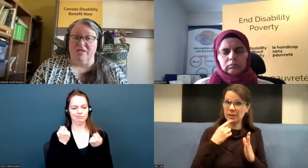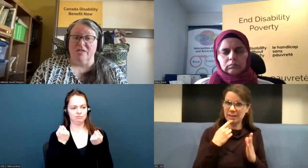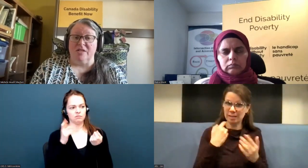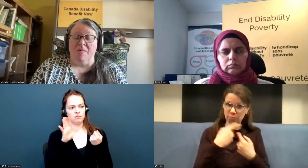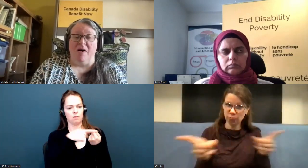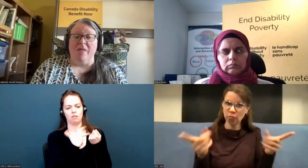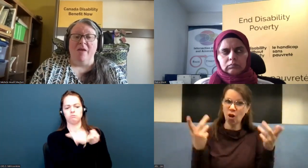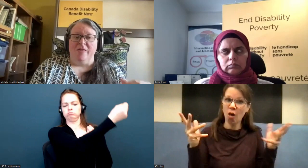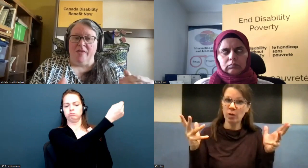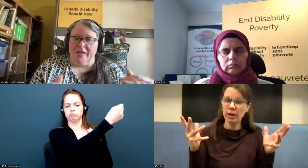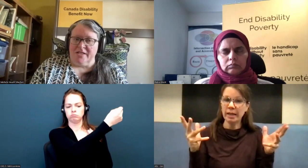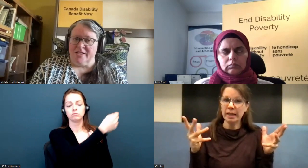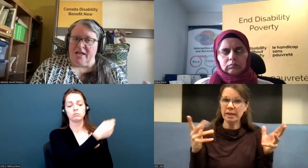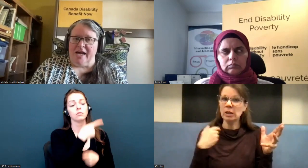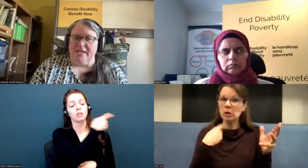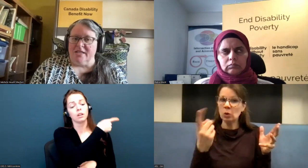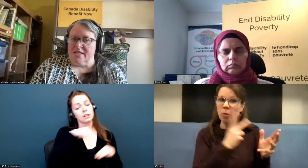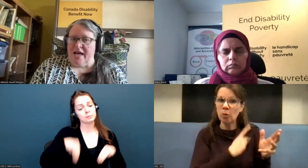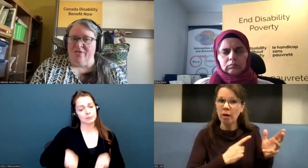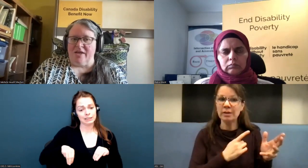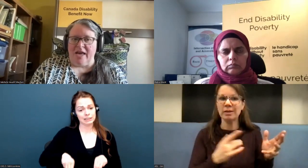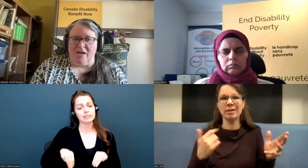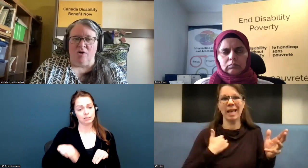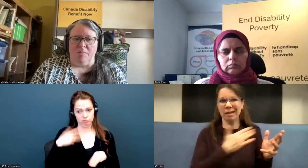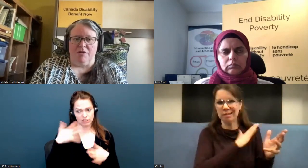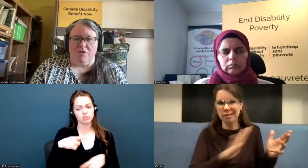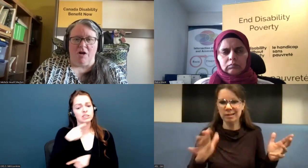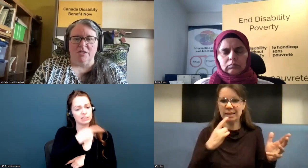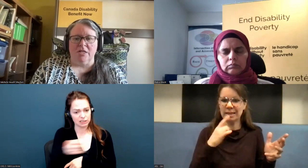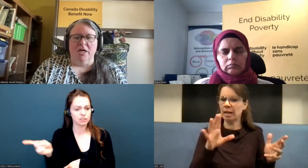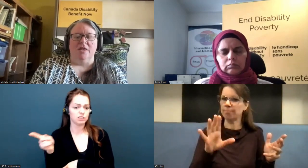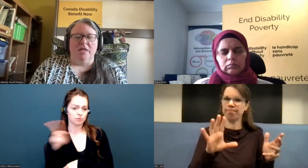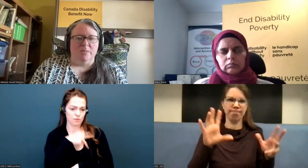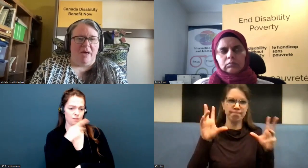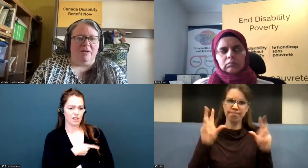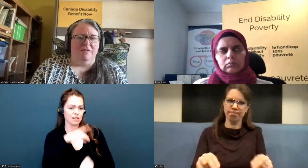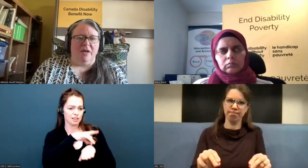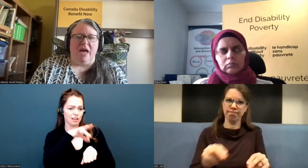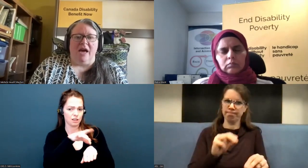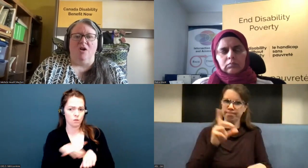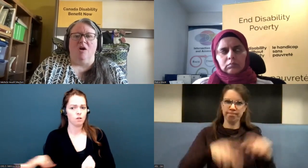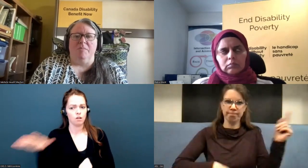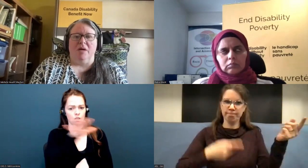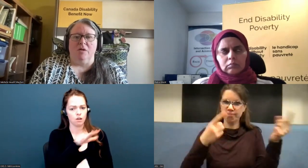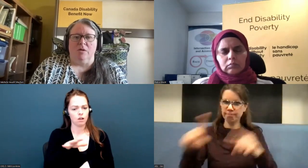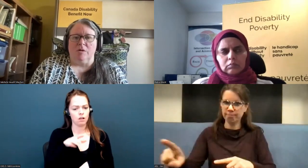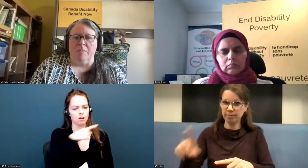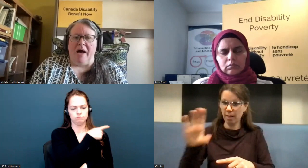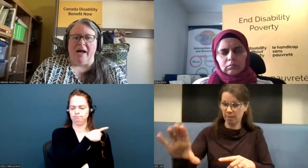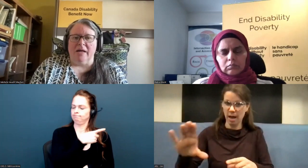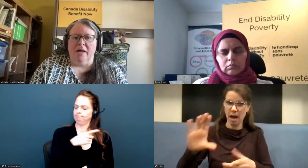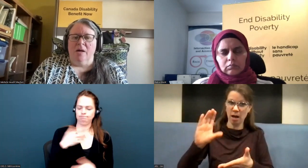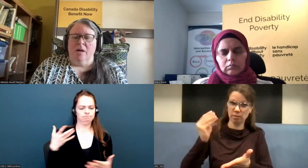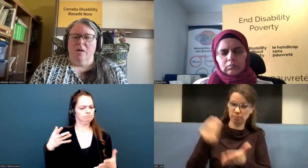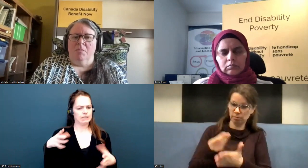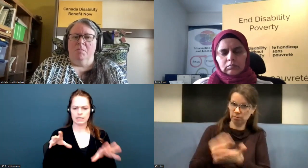AND SO ON THAT THIS IS A LINE IN THE SAND THAT CANNOT BE CROSSED. THIS BENEFIT CANNOT BE CLAWED BACK.